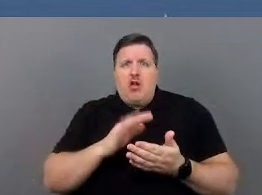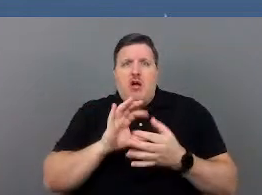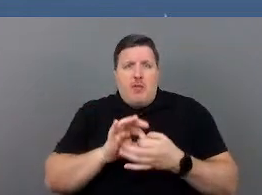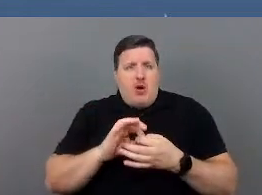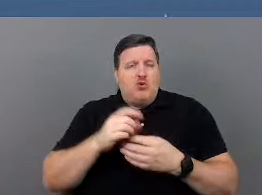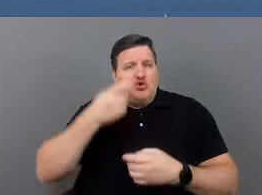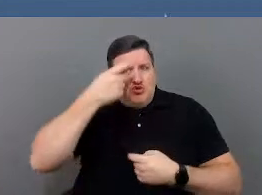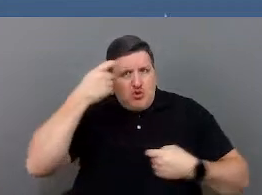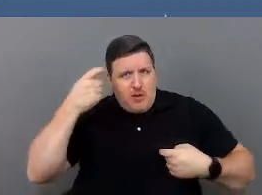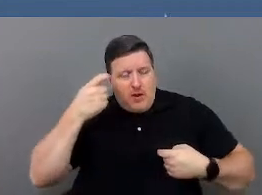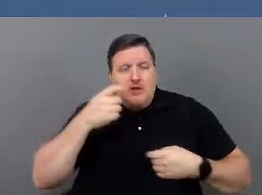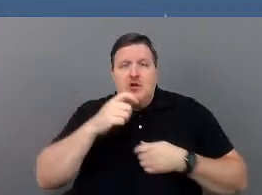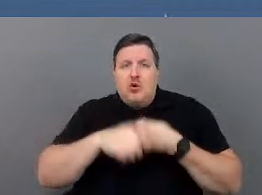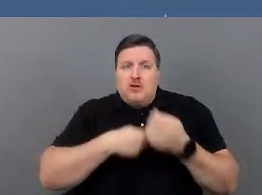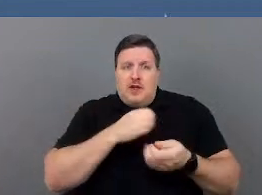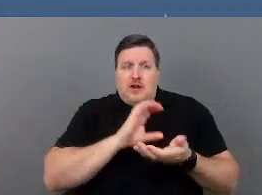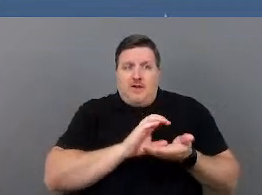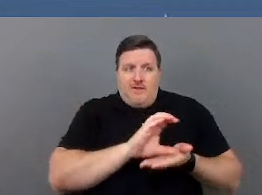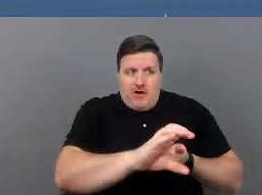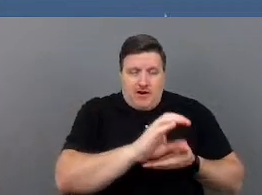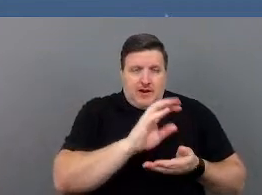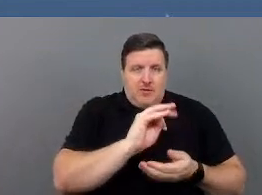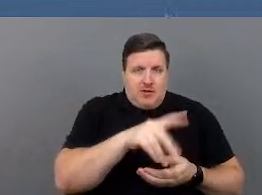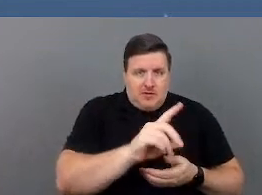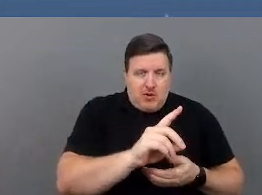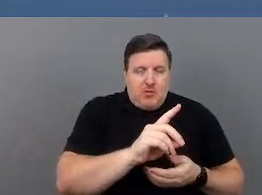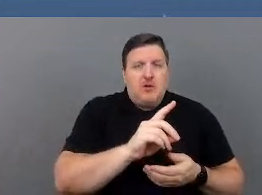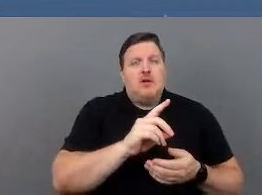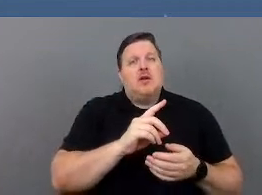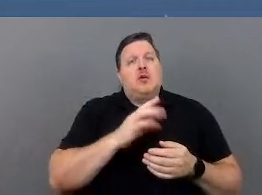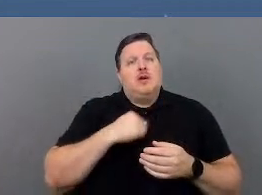THE HARM THAT'S BEEN DONE AND CONTINUE TO SEEK SOLUTIONS THAT AREN'T GROUNDED IN THE POLICE.